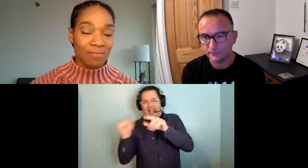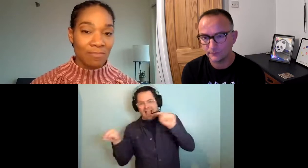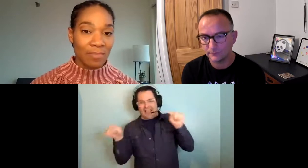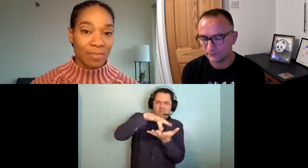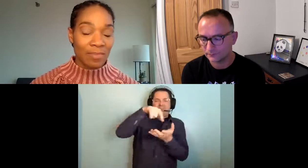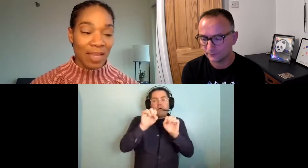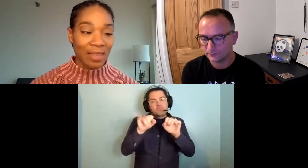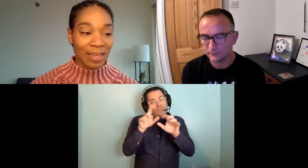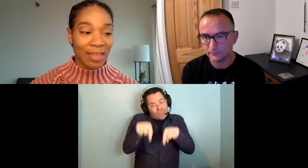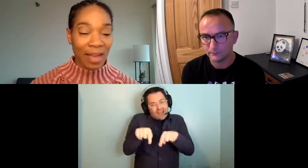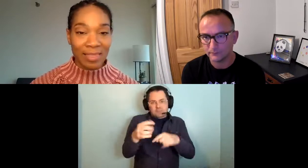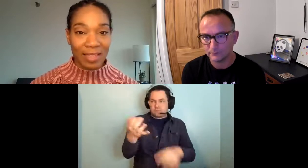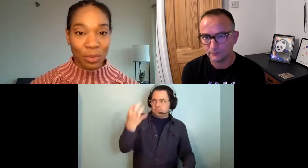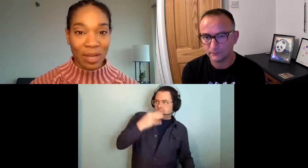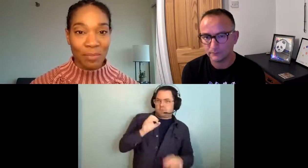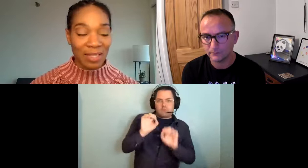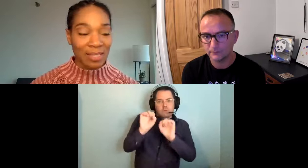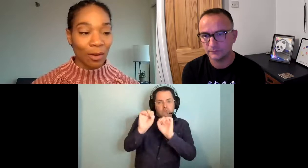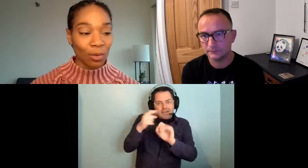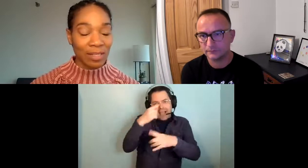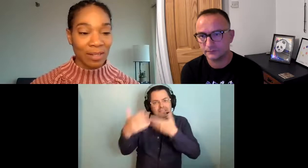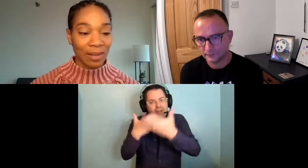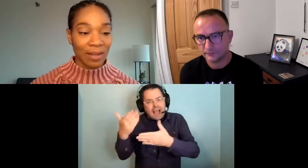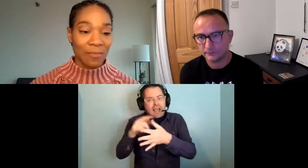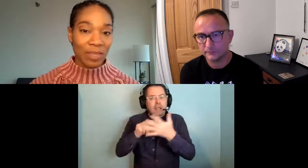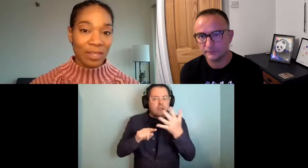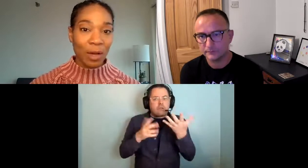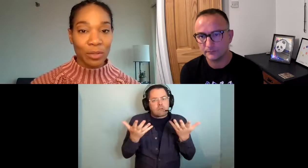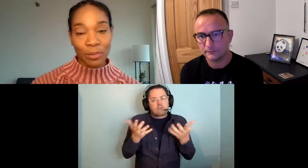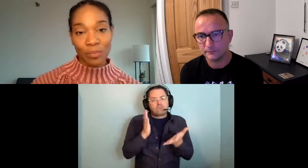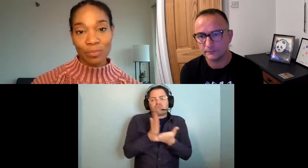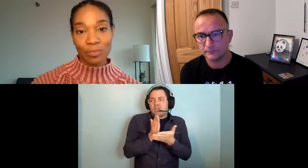me, so, I think its one of those things again that